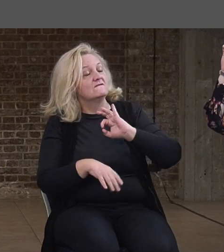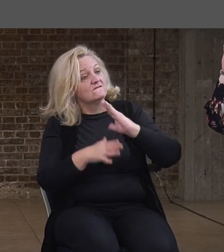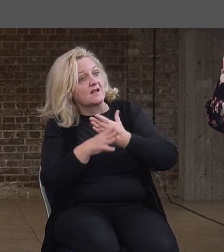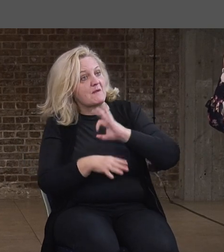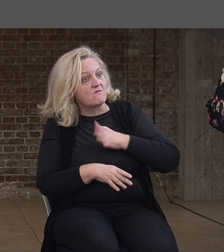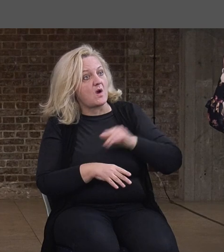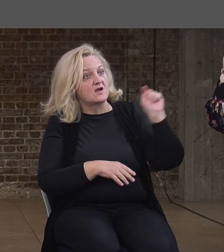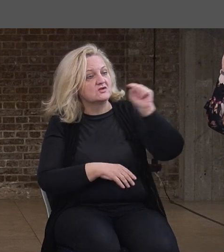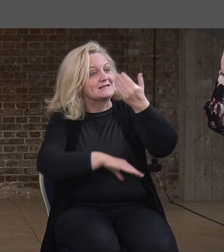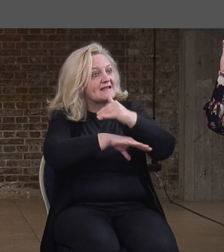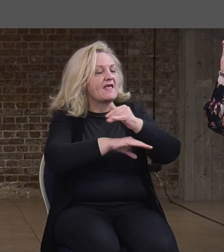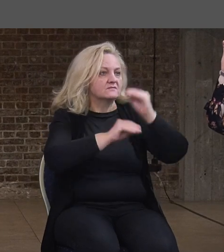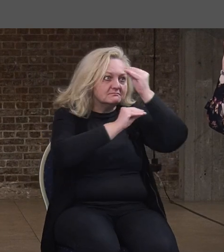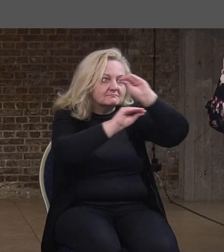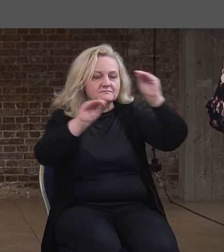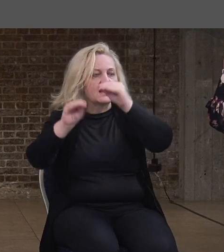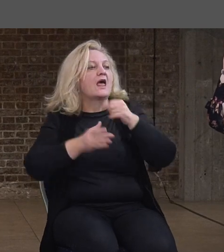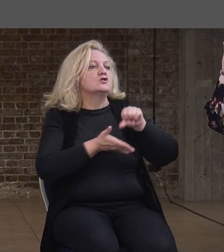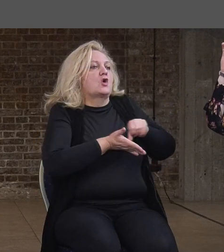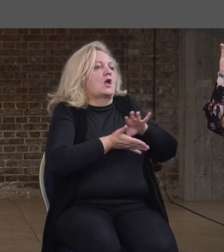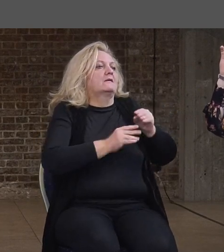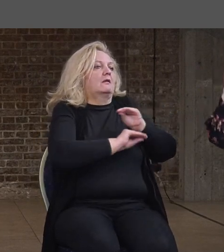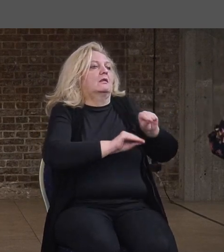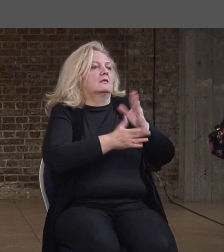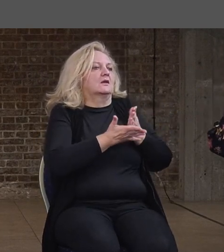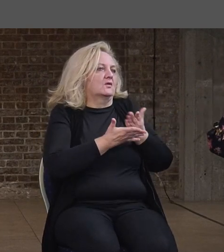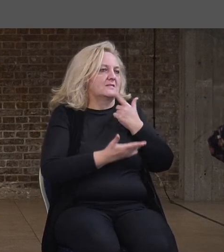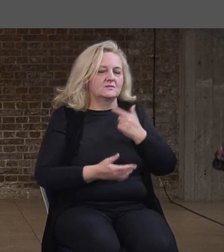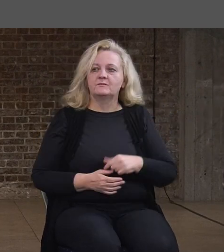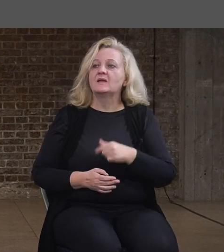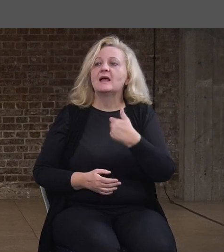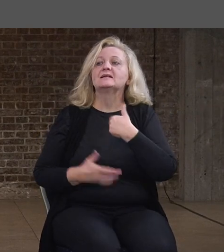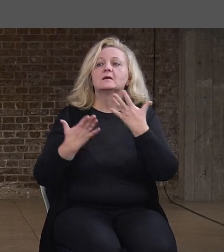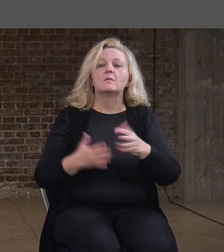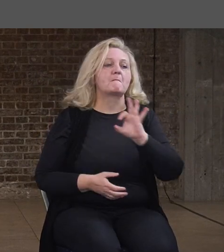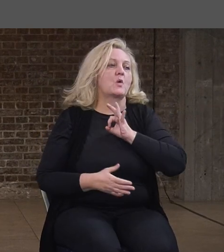and not so much in your bubble. [Bartosz]: I would just like to so invoke my experience,